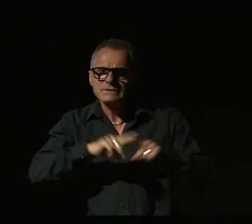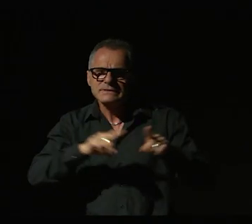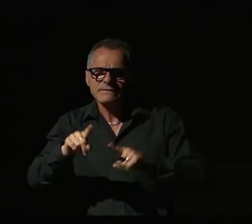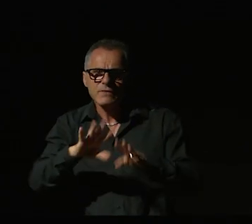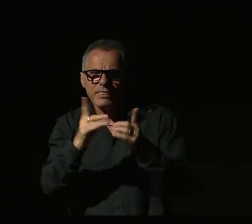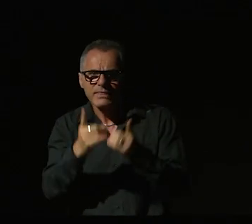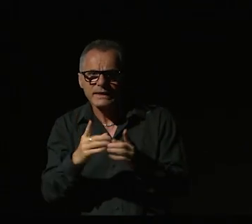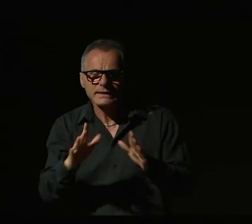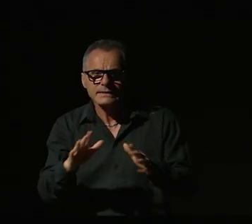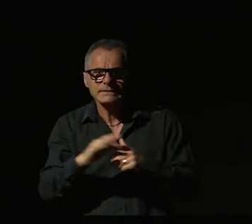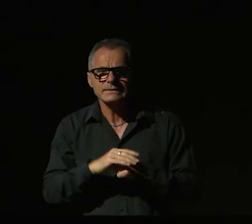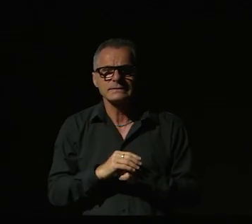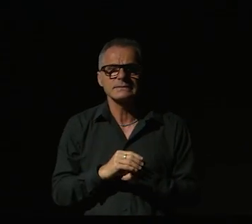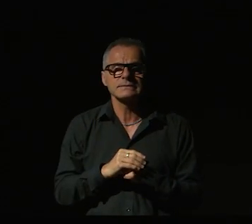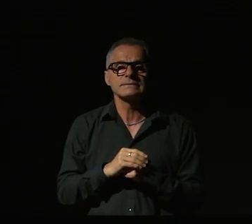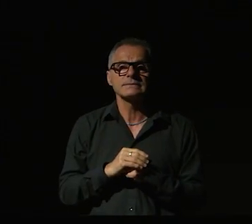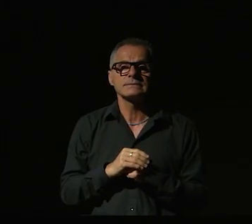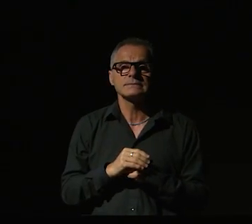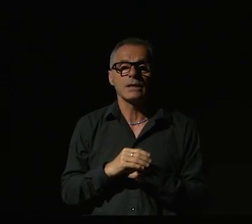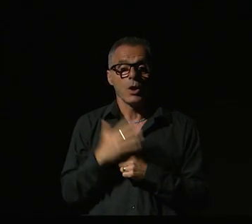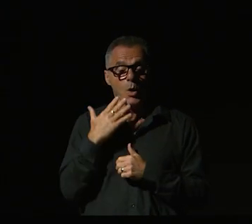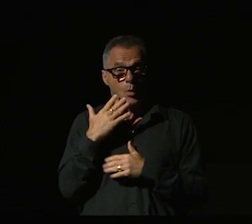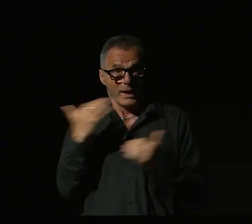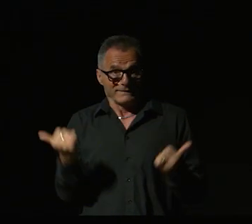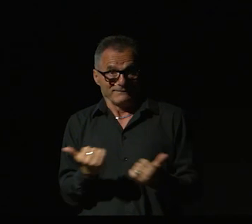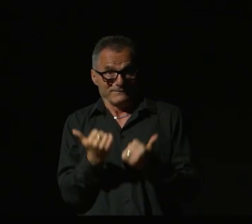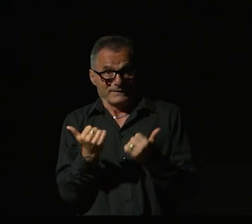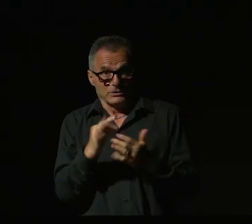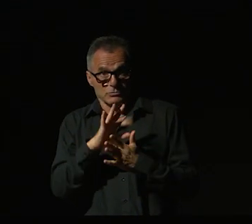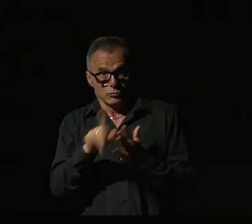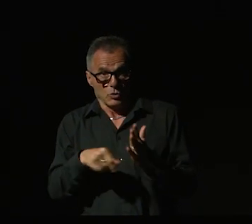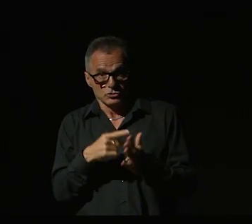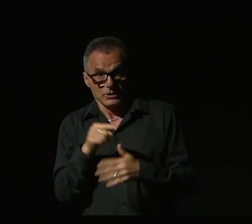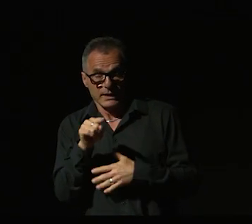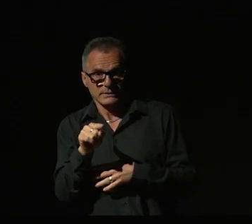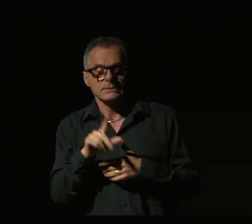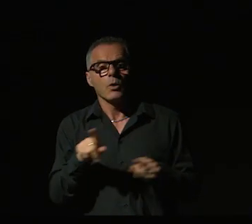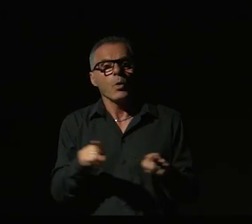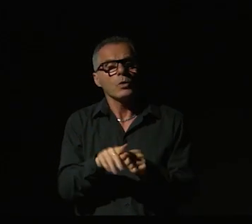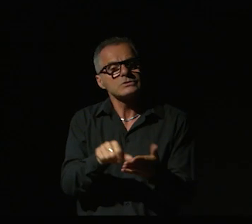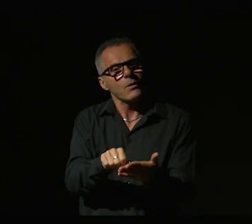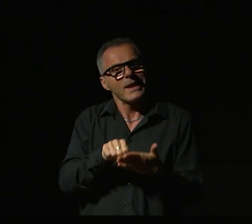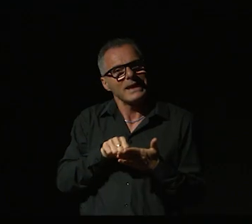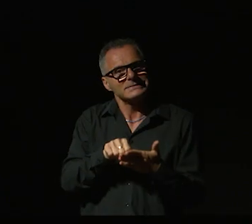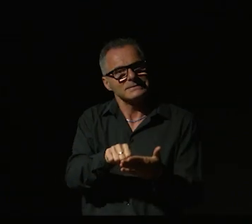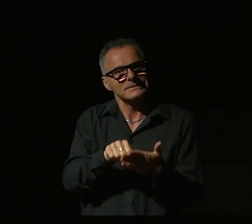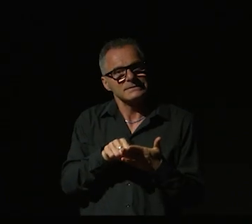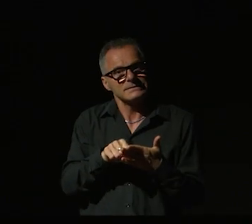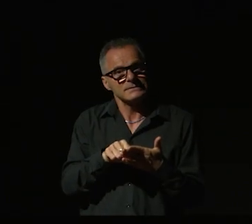And then, when Annibale finished a project, a payment, correspondence between the cardinal